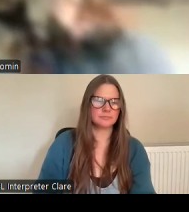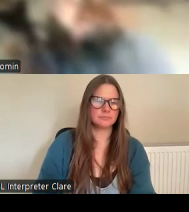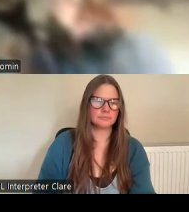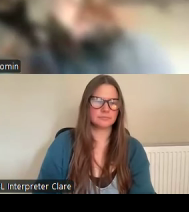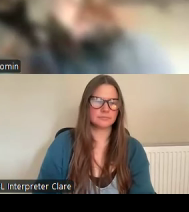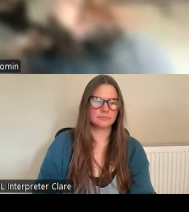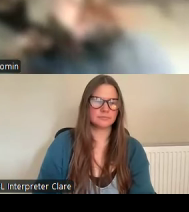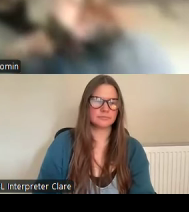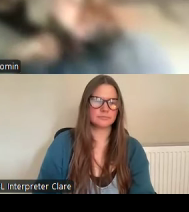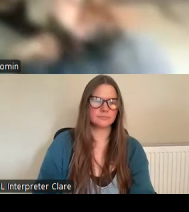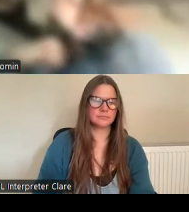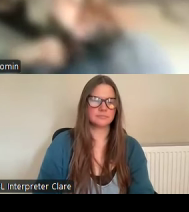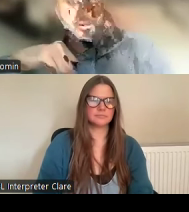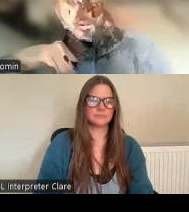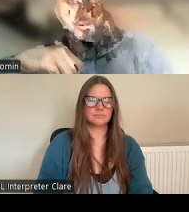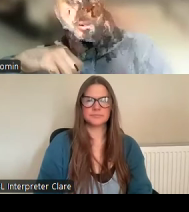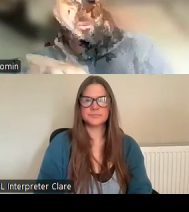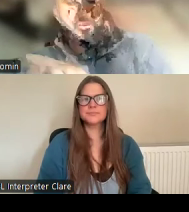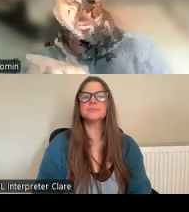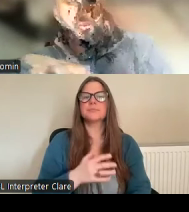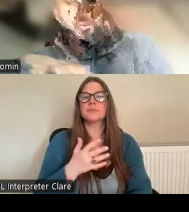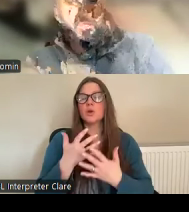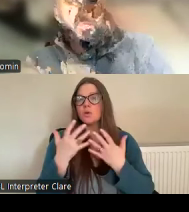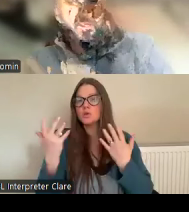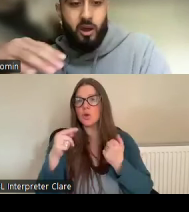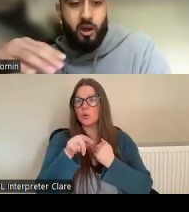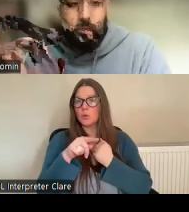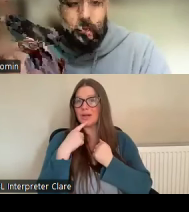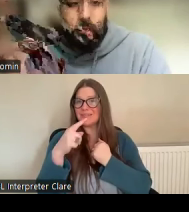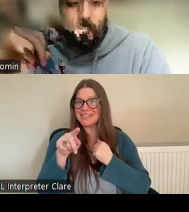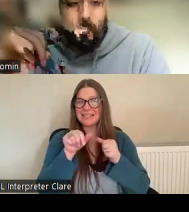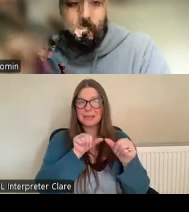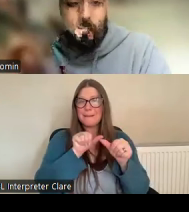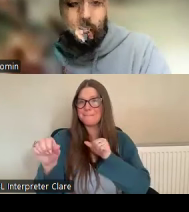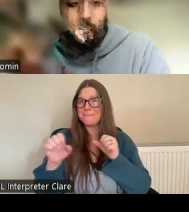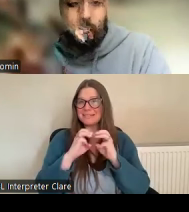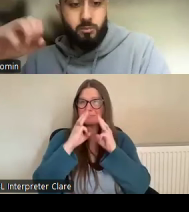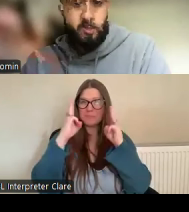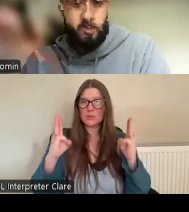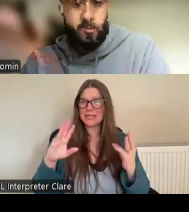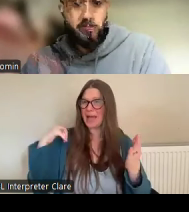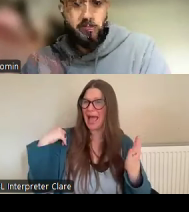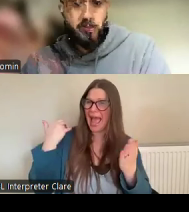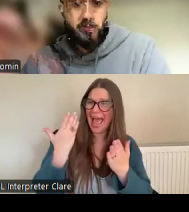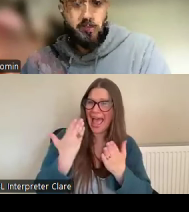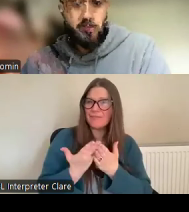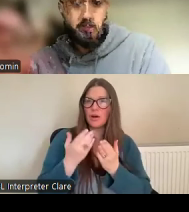With this now, we're going to put in the website, thebestmuseumever.co.uk. This website doesn't exist.